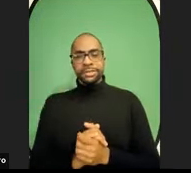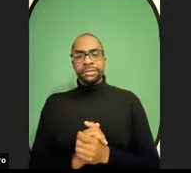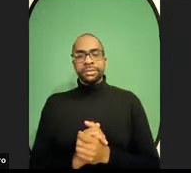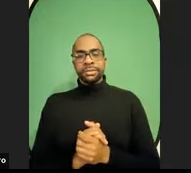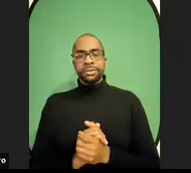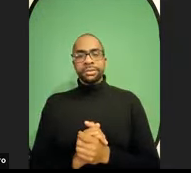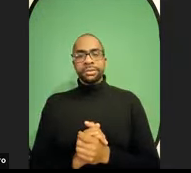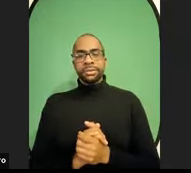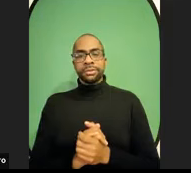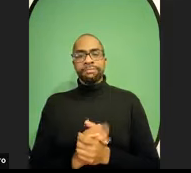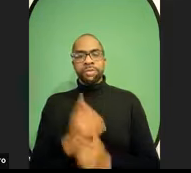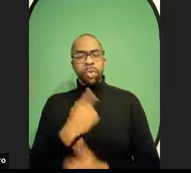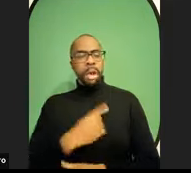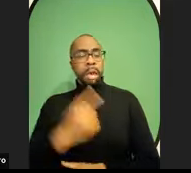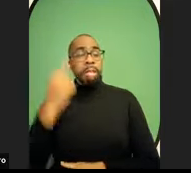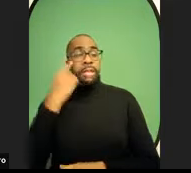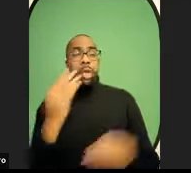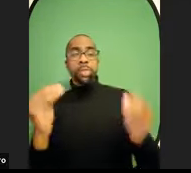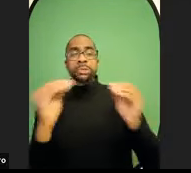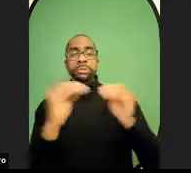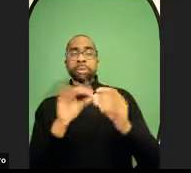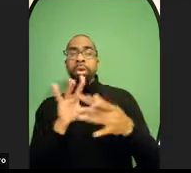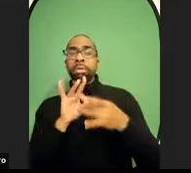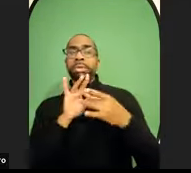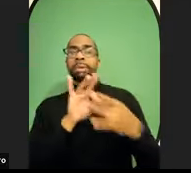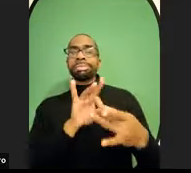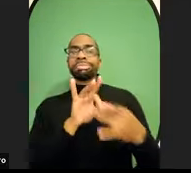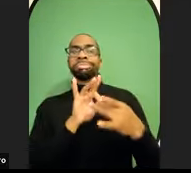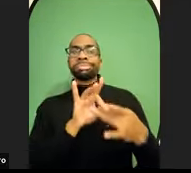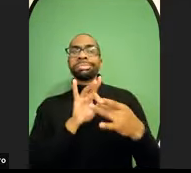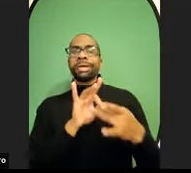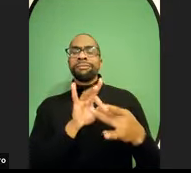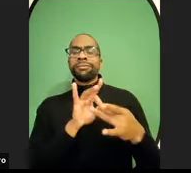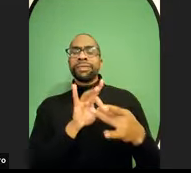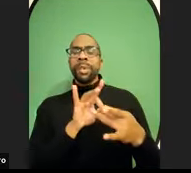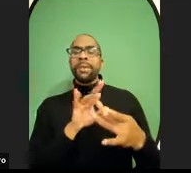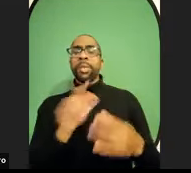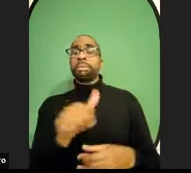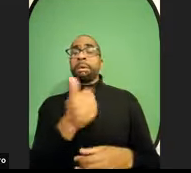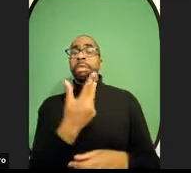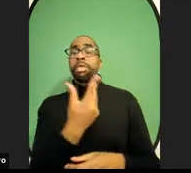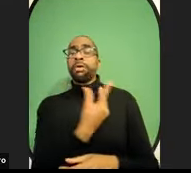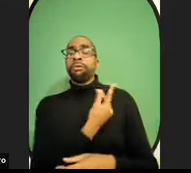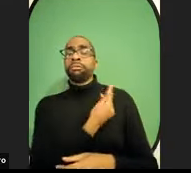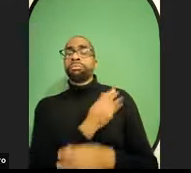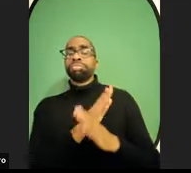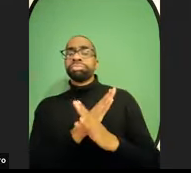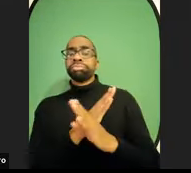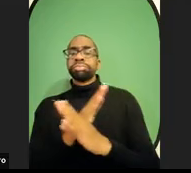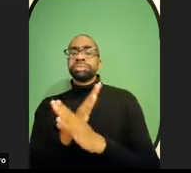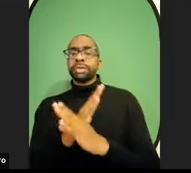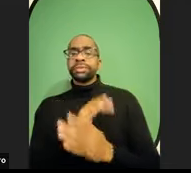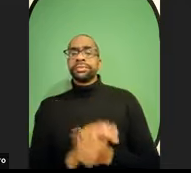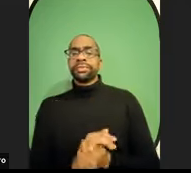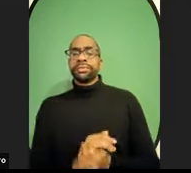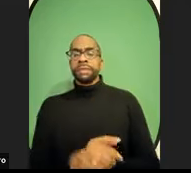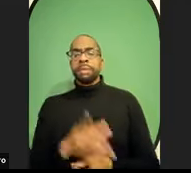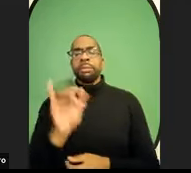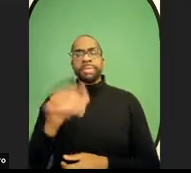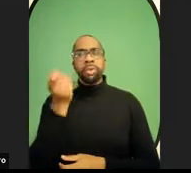multitude of reasons. , and it looks like and it looks like it was a little bit more. associate associated with them associated with the viral factor of x associated with the viral factor vaccine, the one that has the little